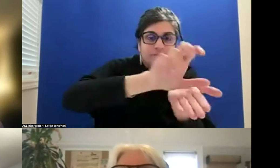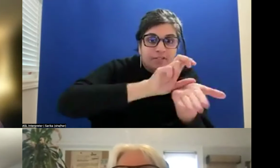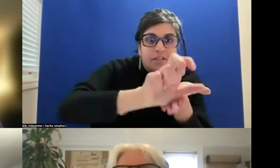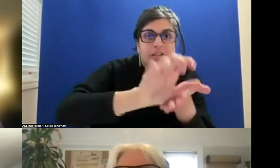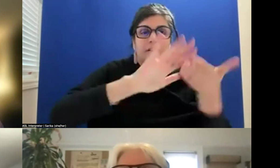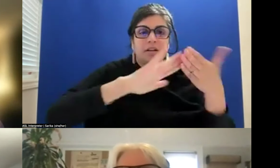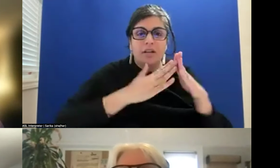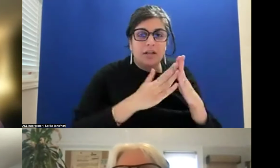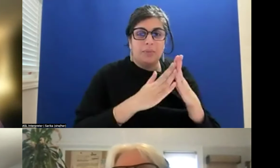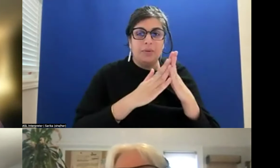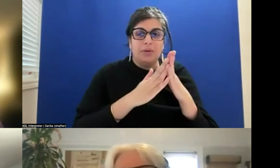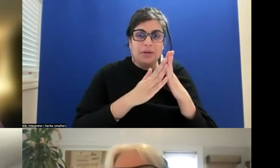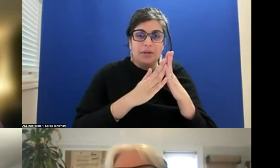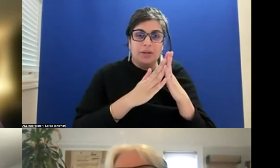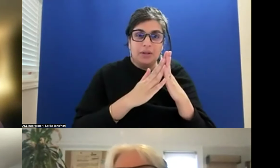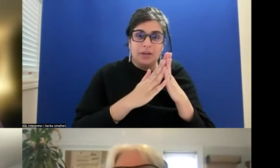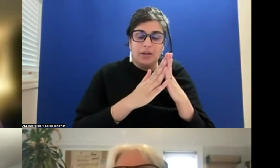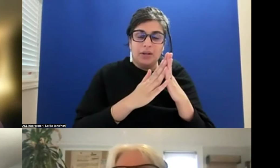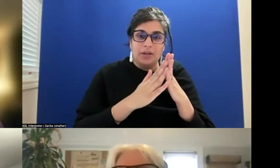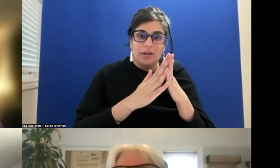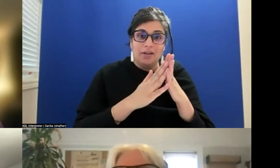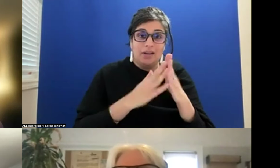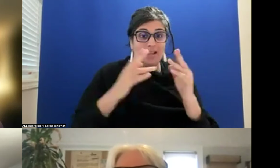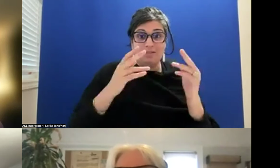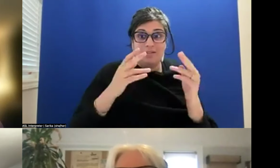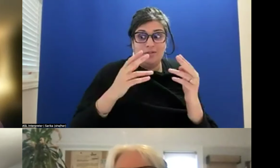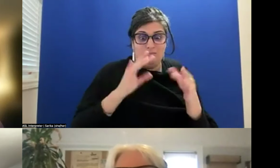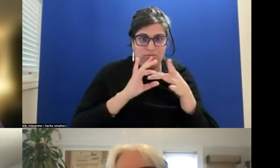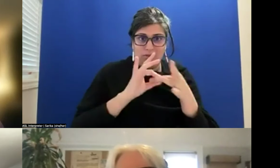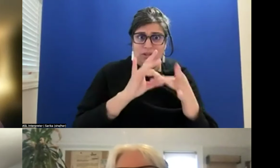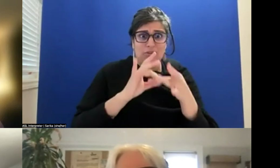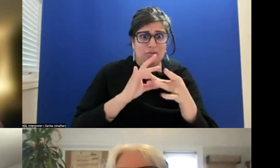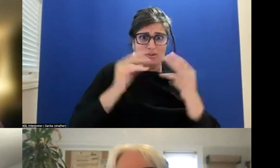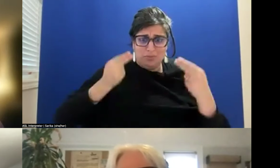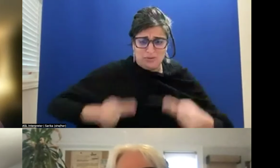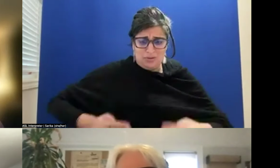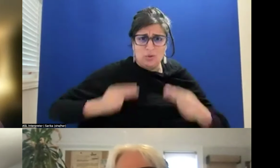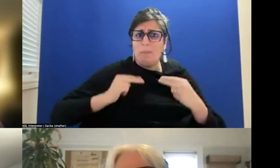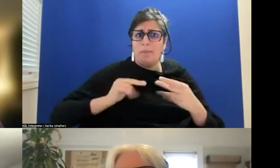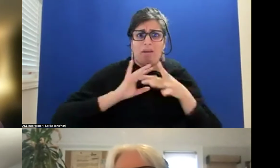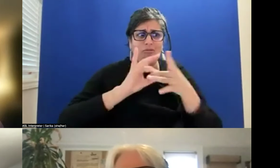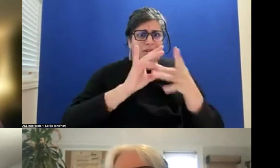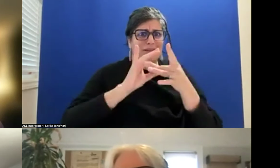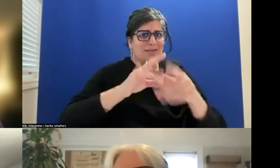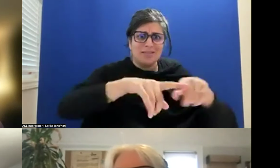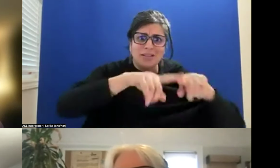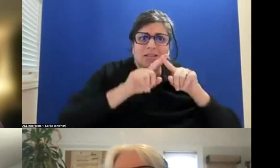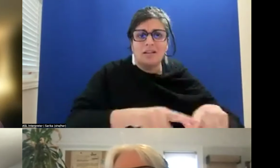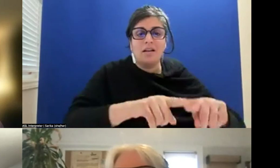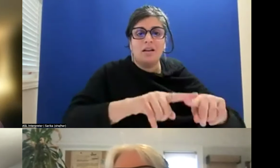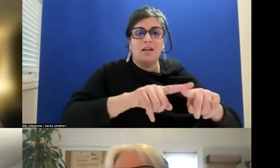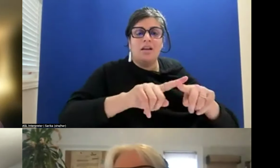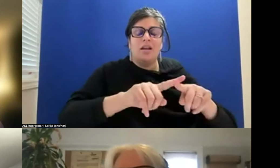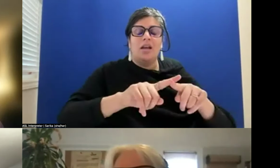then it it well, it's, it's humans, it's relationship, dependent. And all of that requires time. And I think,